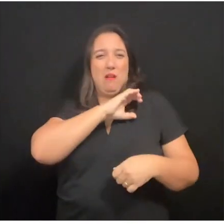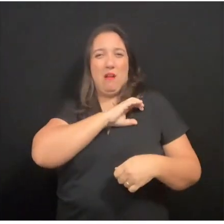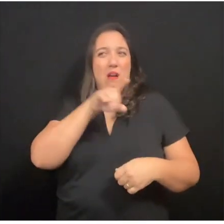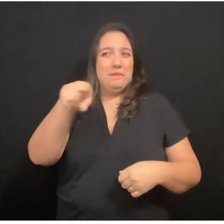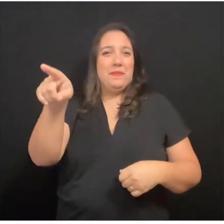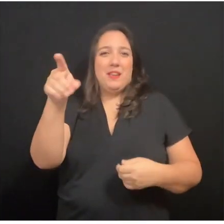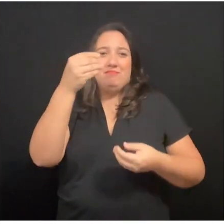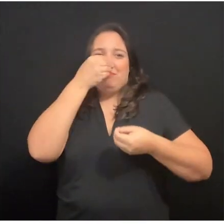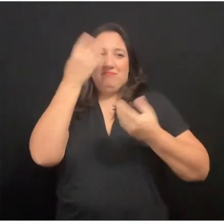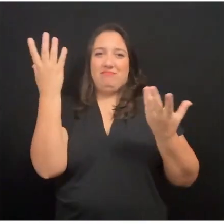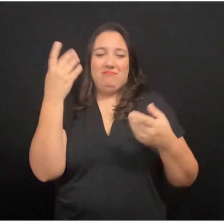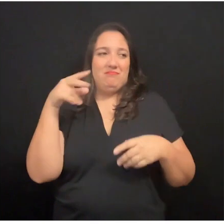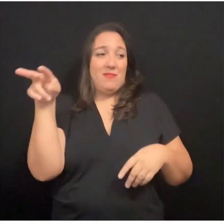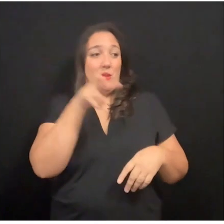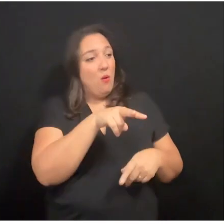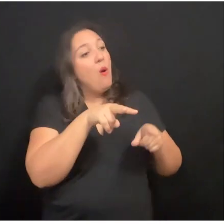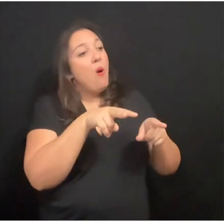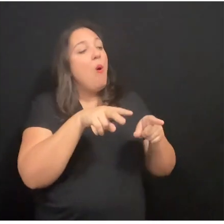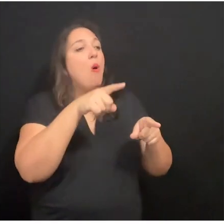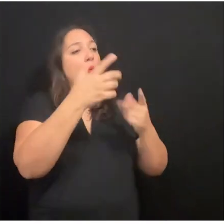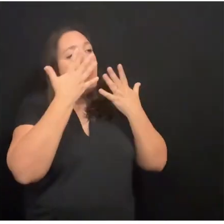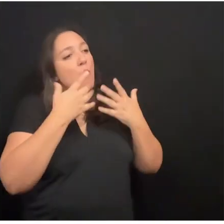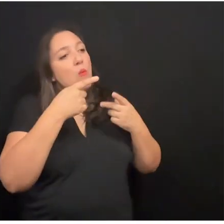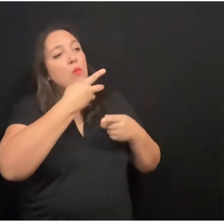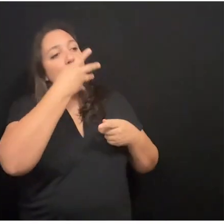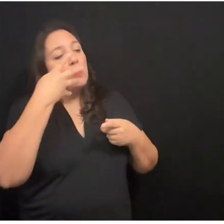customs people, they don't talk about the disabled people